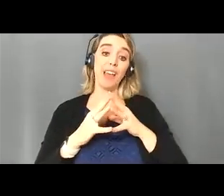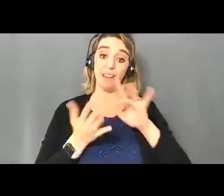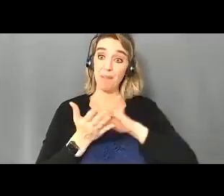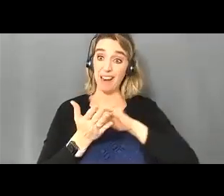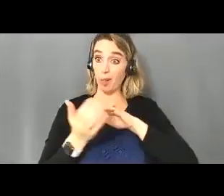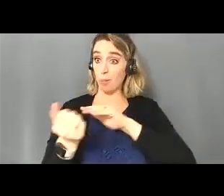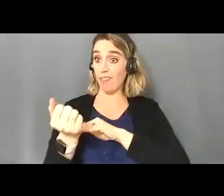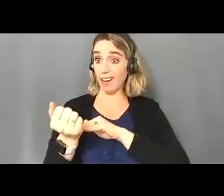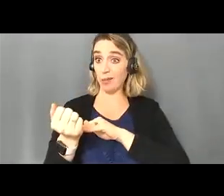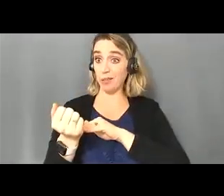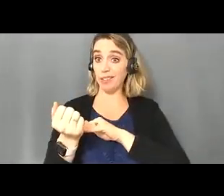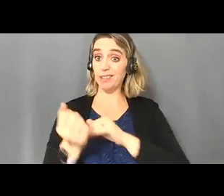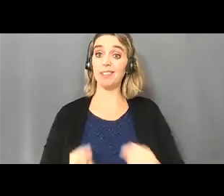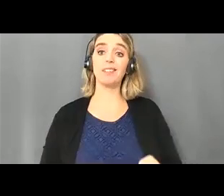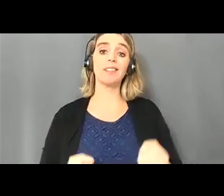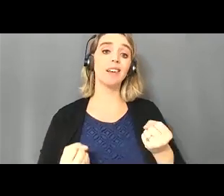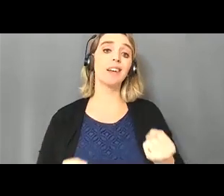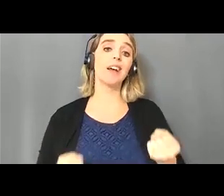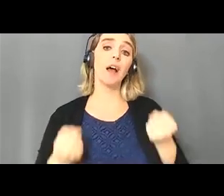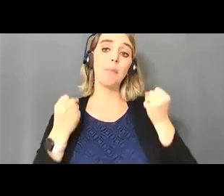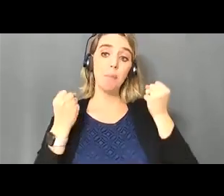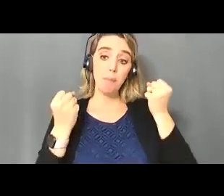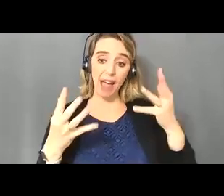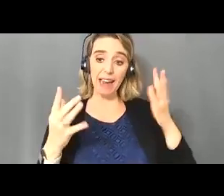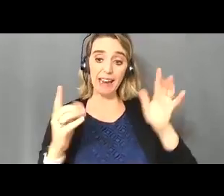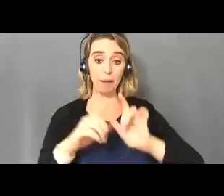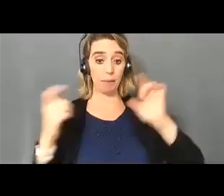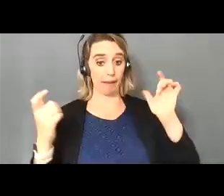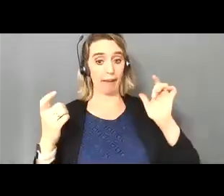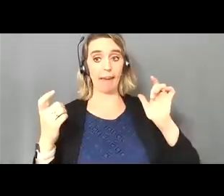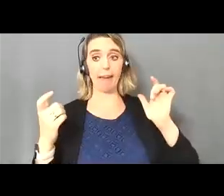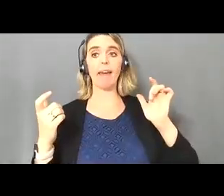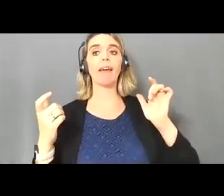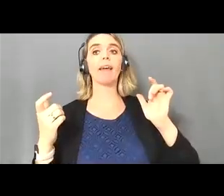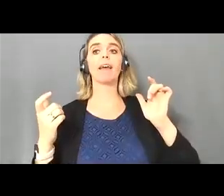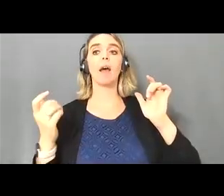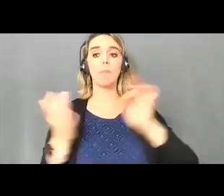So many, academic, big medical institutions like Mayo Clinic